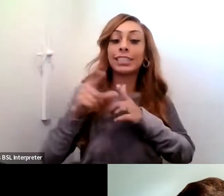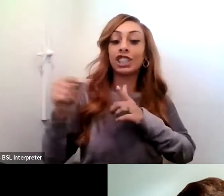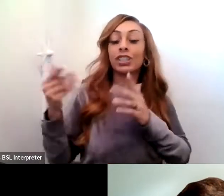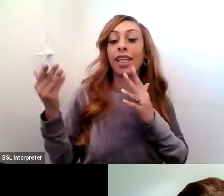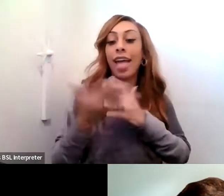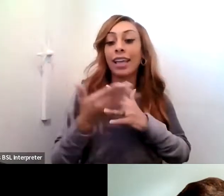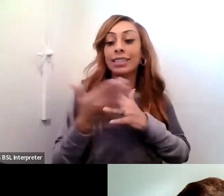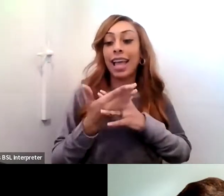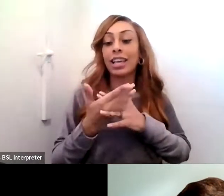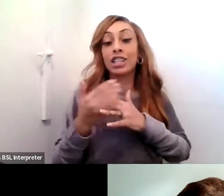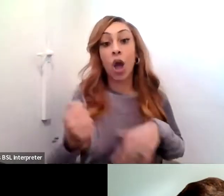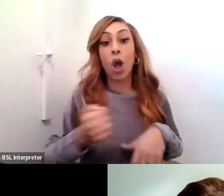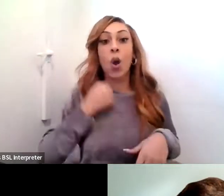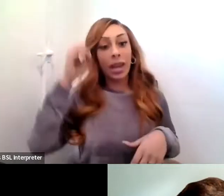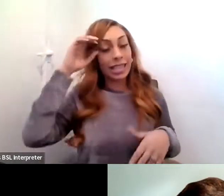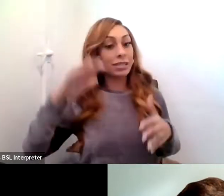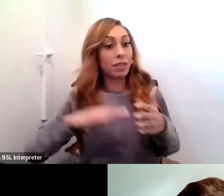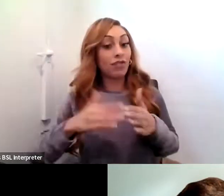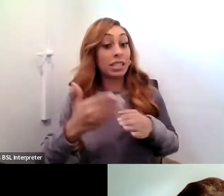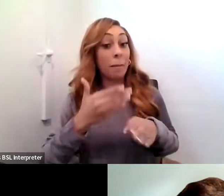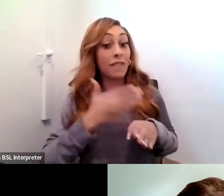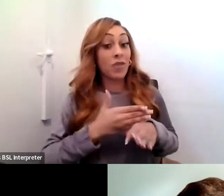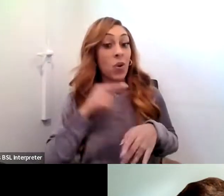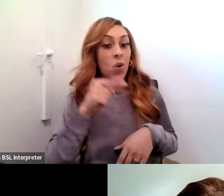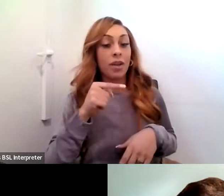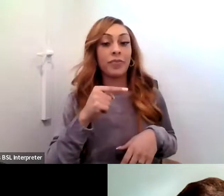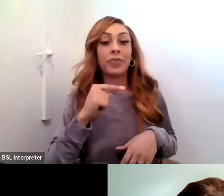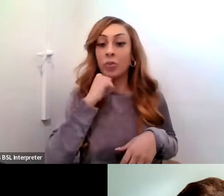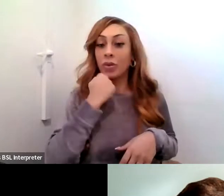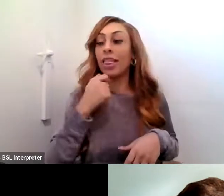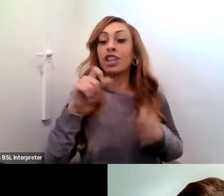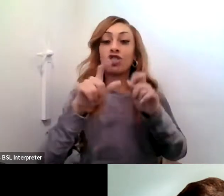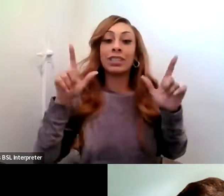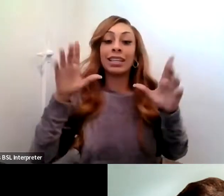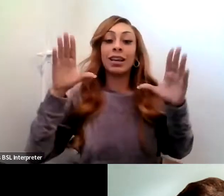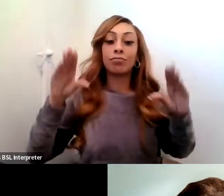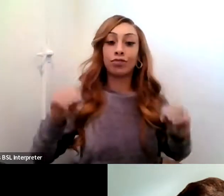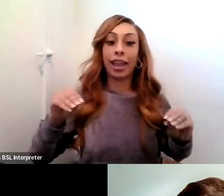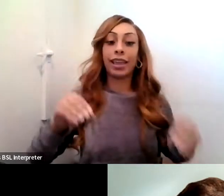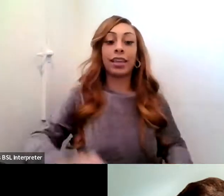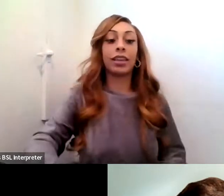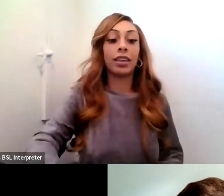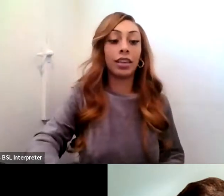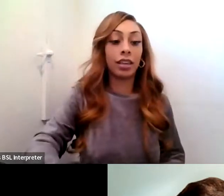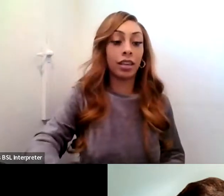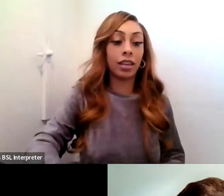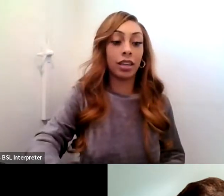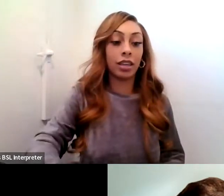his own experiences of that, as well, before that round table, so as I say, we'll take a screen break now, and come back at 11.00.